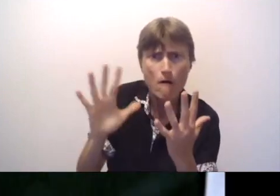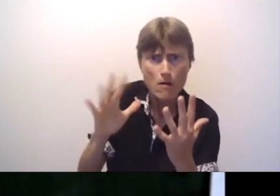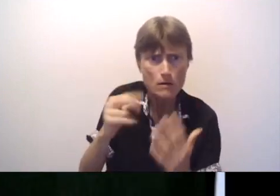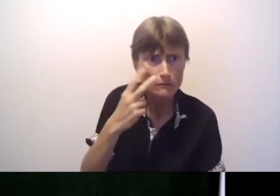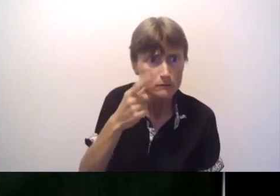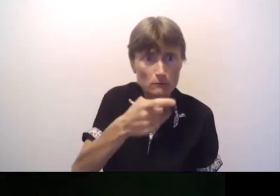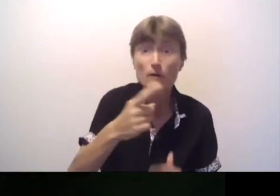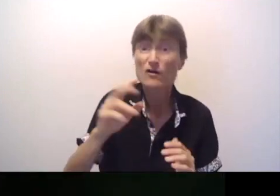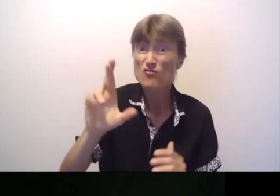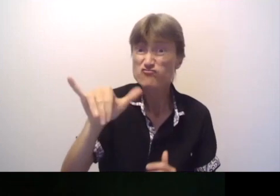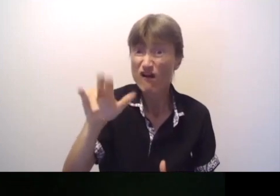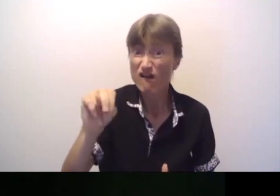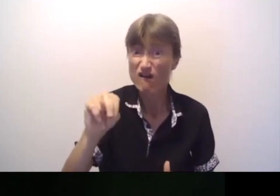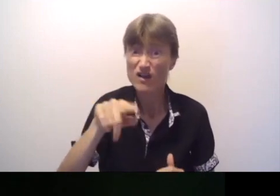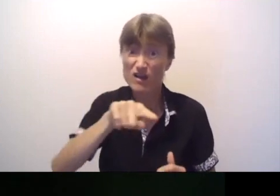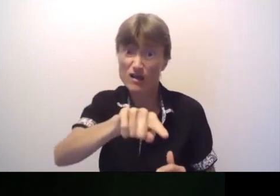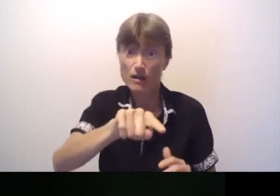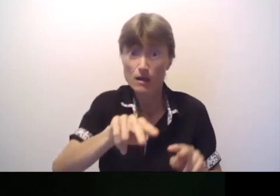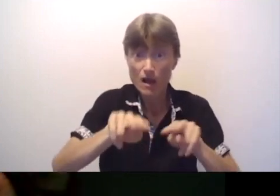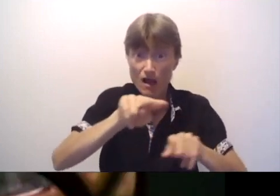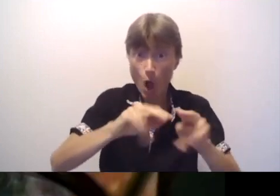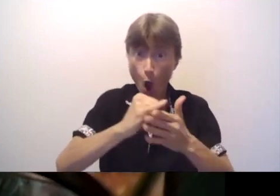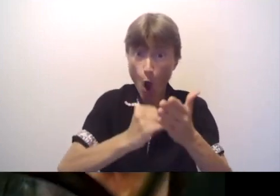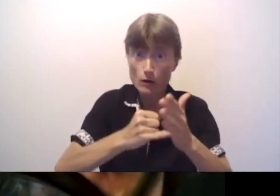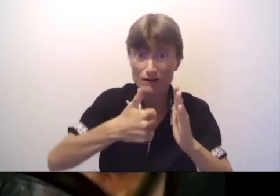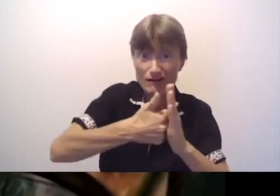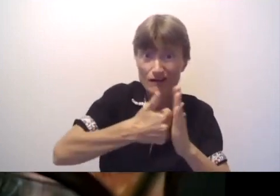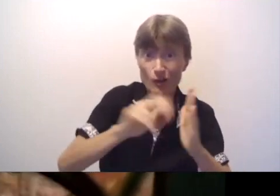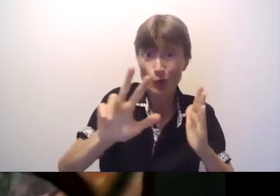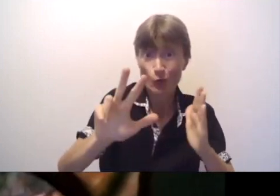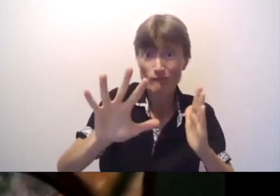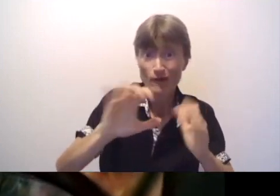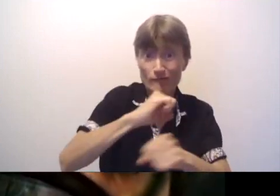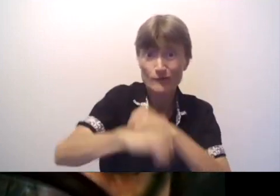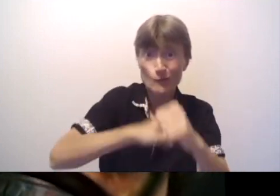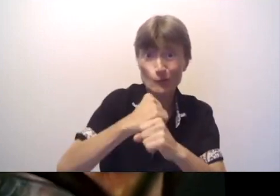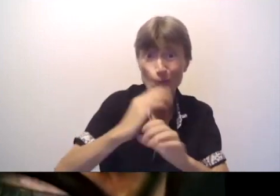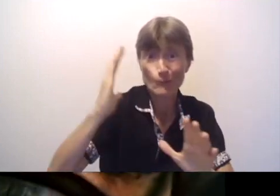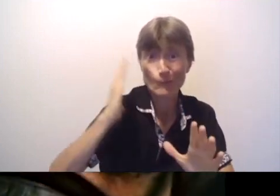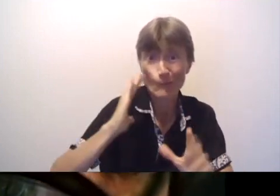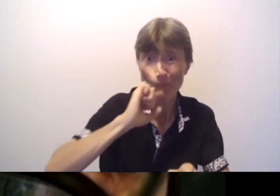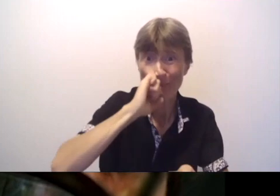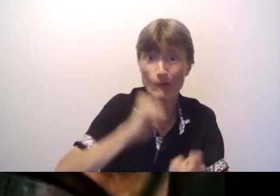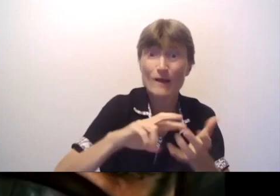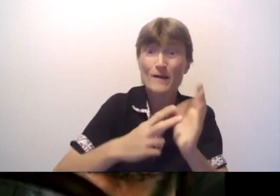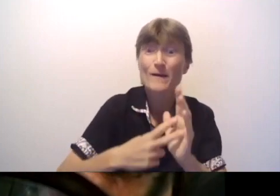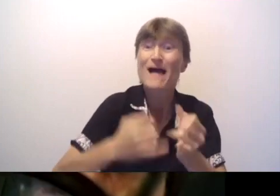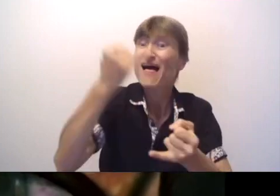drawings ryan's looking at artwork he created 35 years ago this is the first time he's seen this drawing since he created it this is